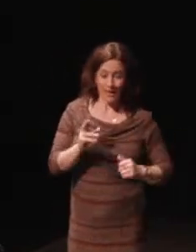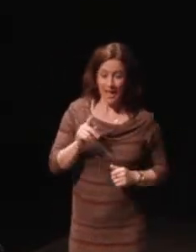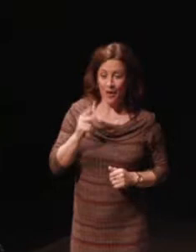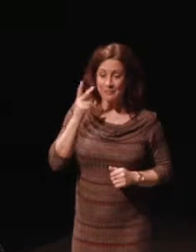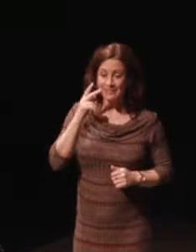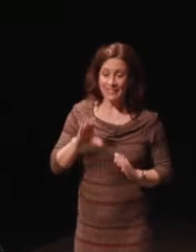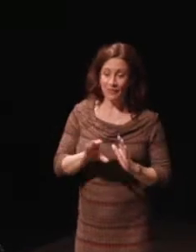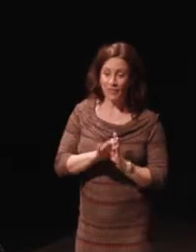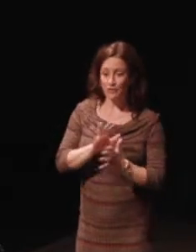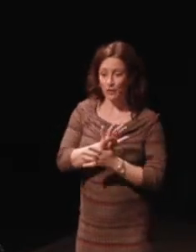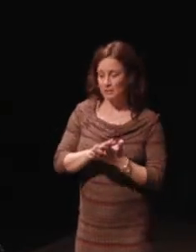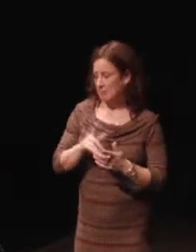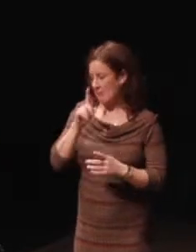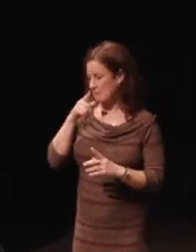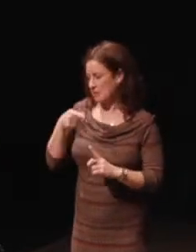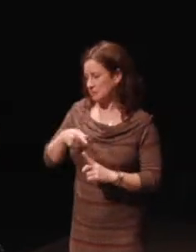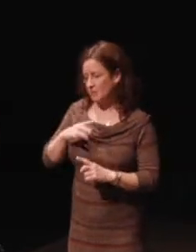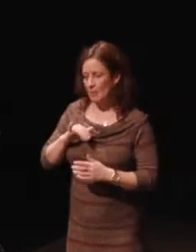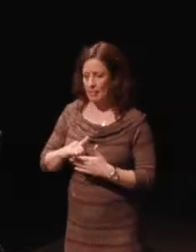but I'm not going to concentrate on that right now,